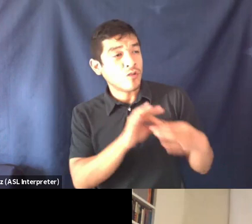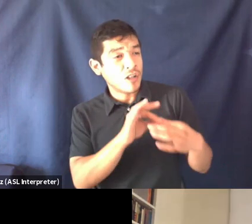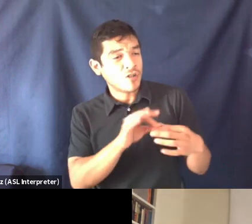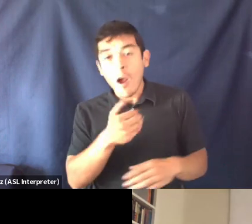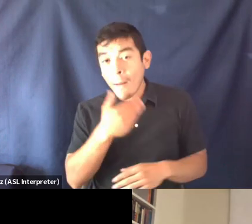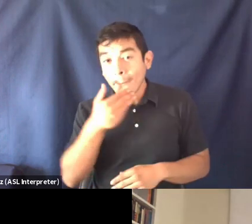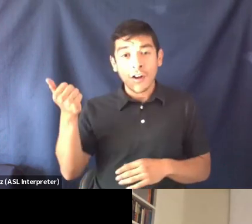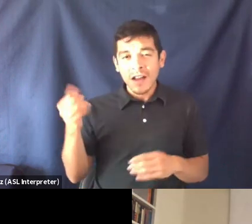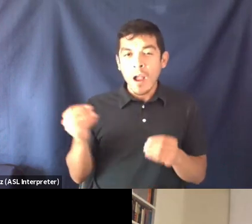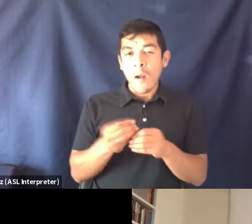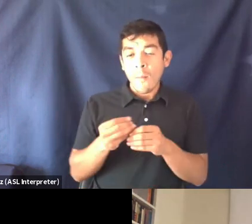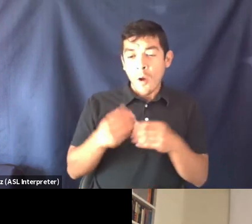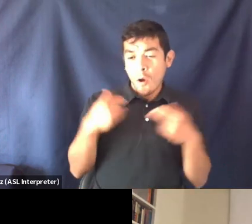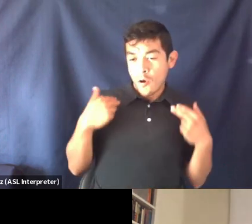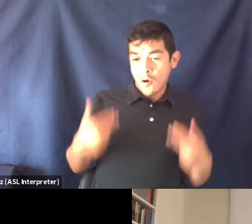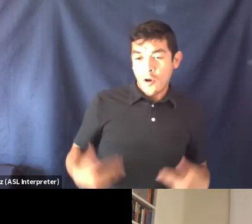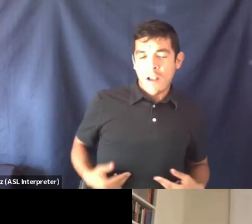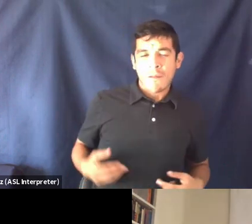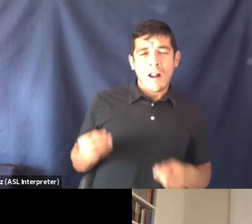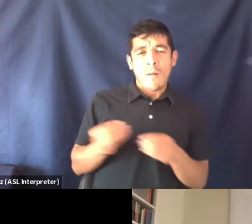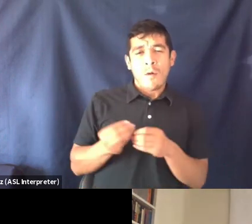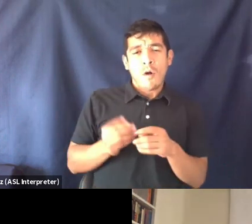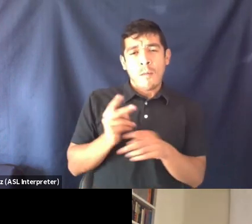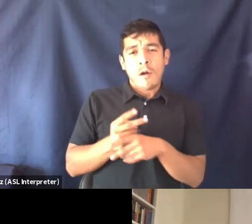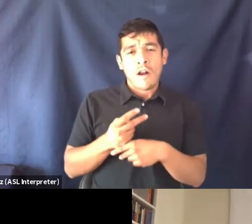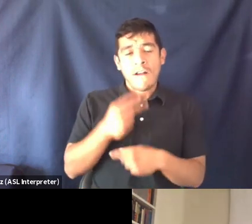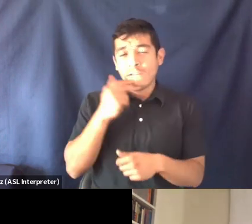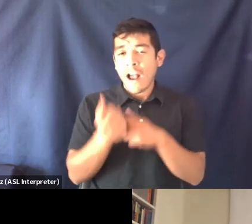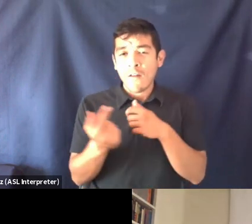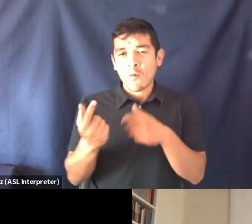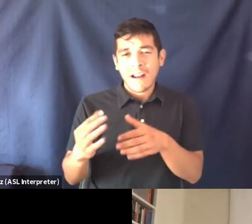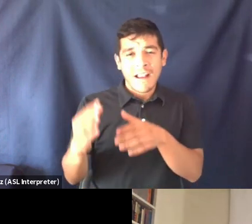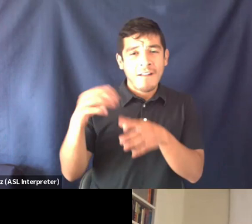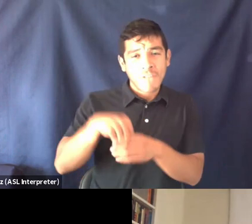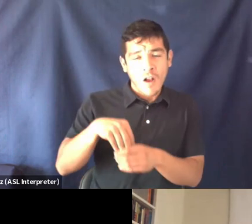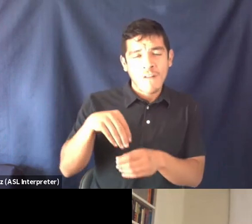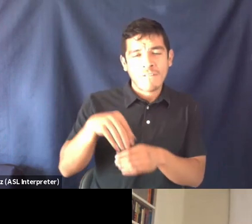for everyone involved in those relationships. And to ask audiences to shift or challenge